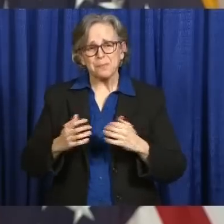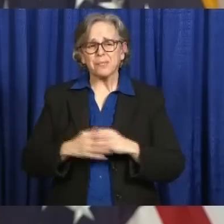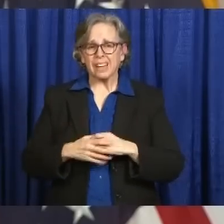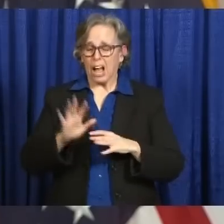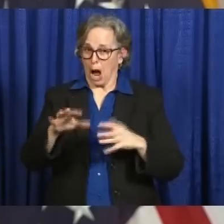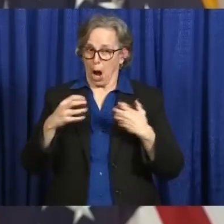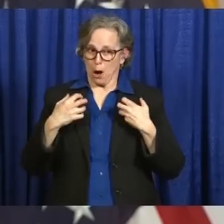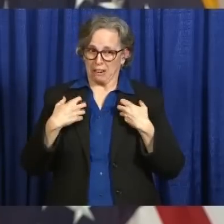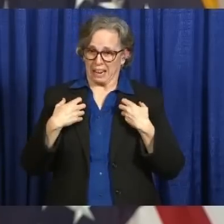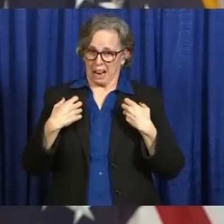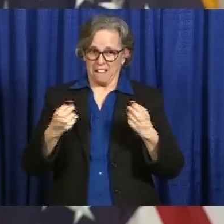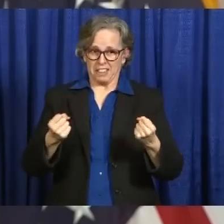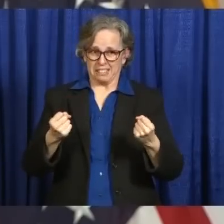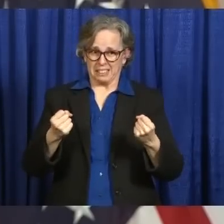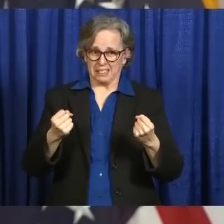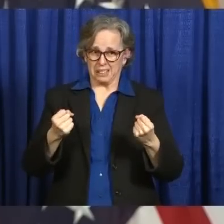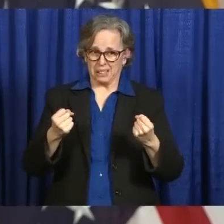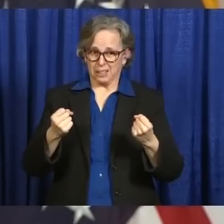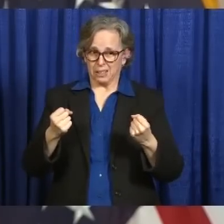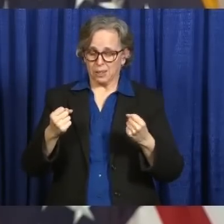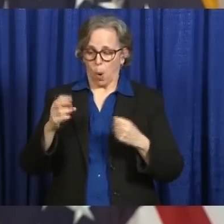THE FIRST THING WE THINK ABOUT